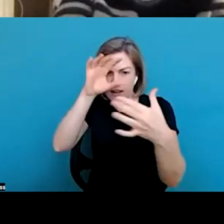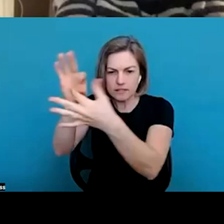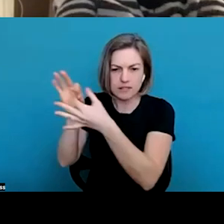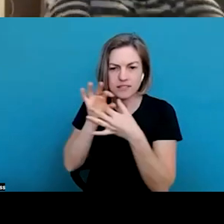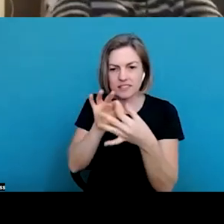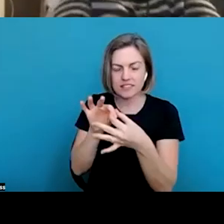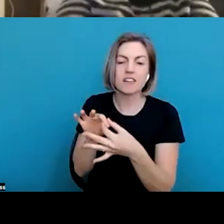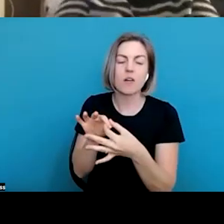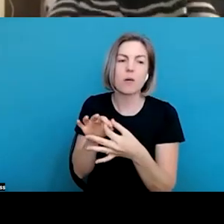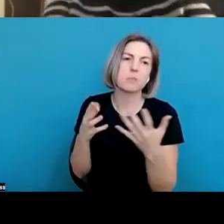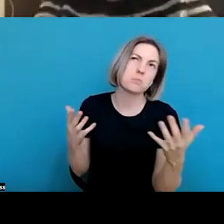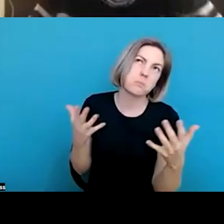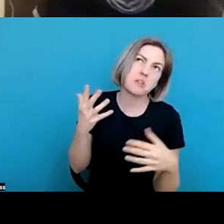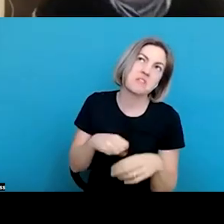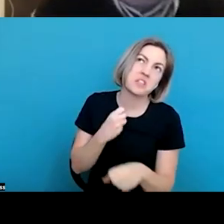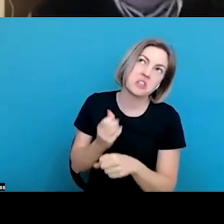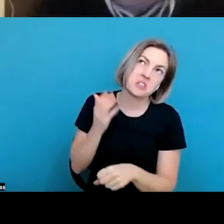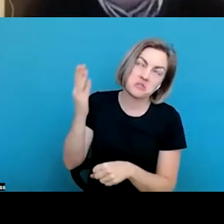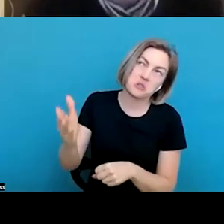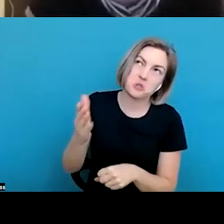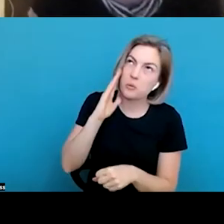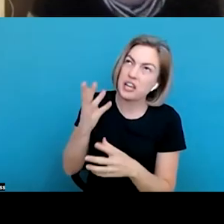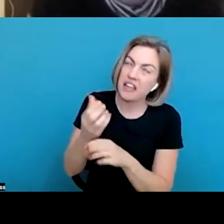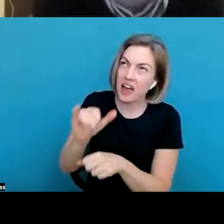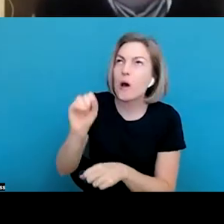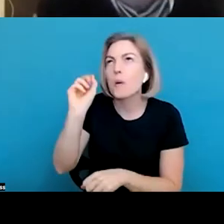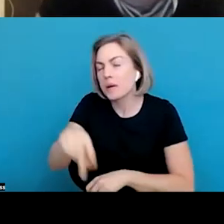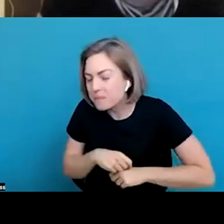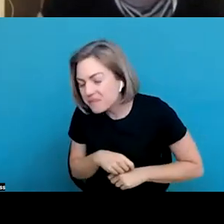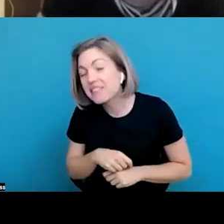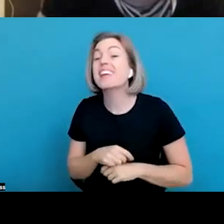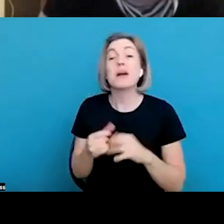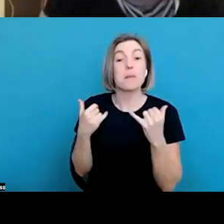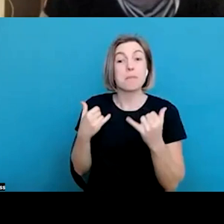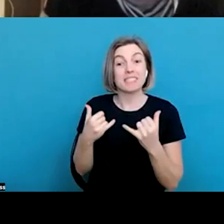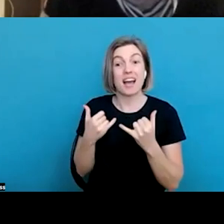So maybe 50 years for that. In the meantime, there is some great research that could be done.